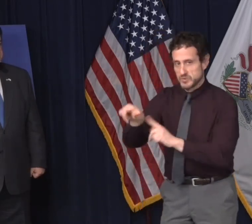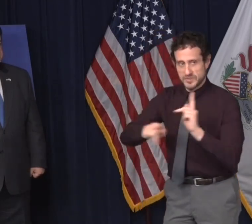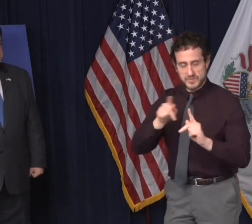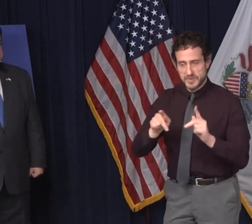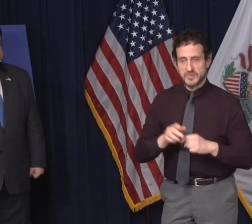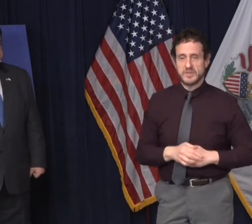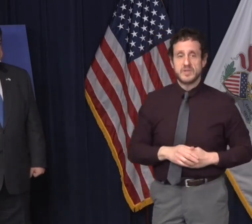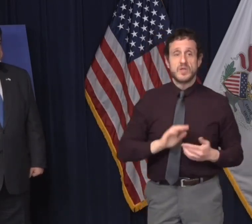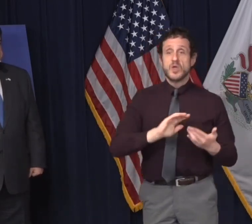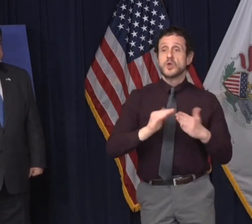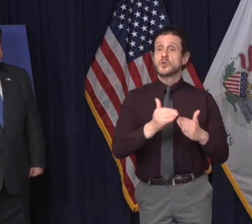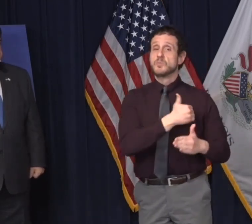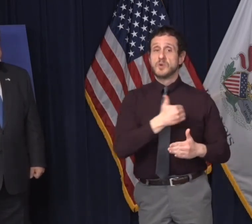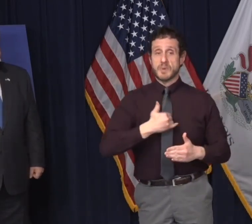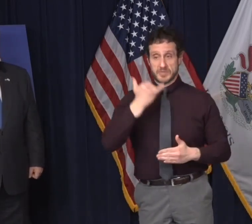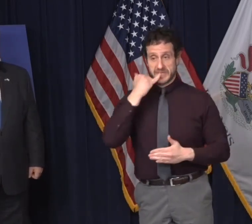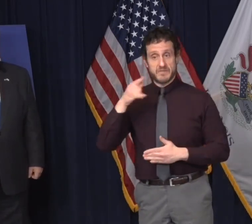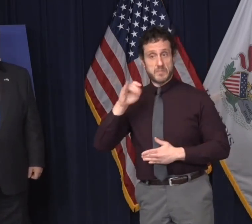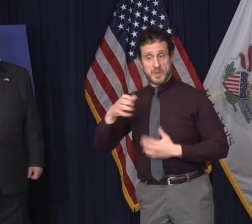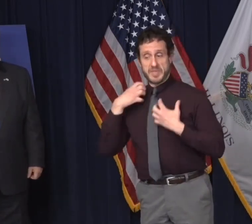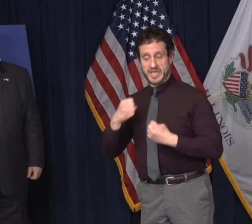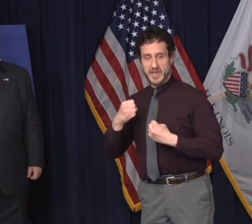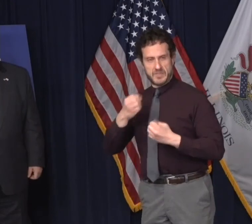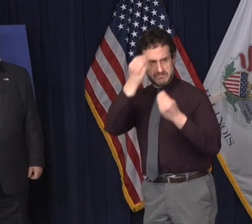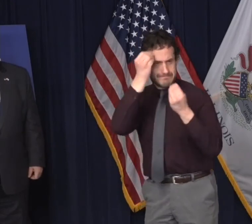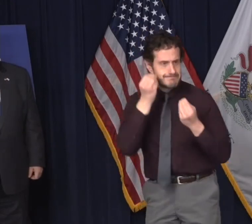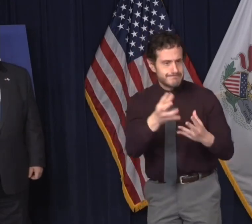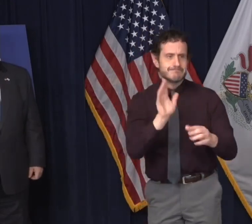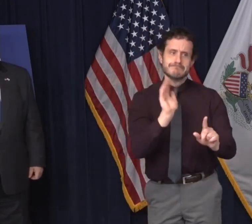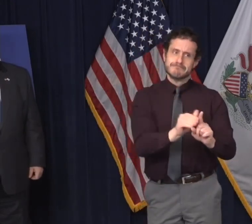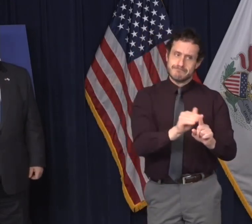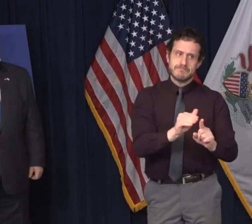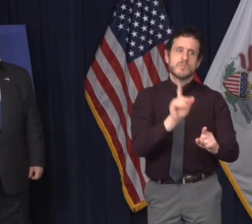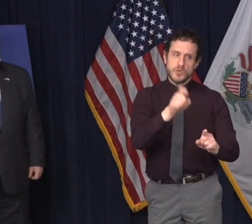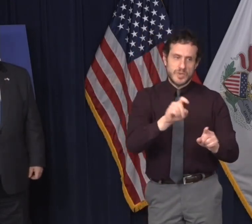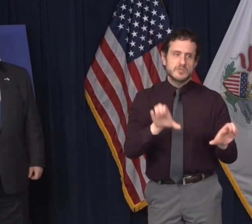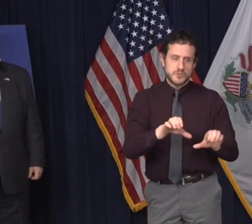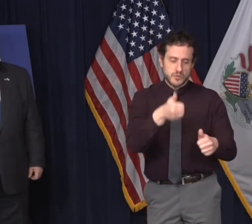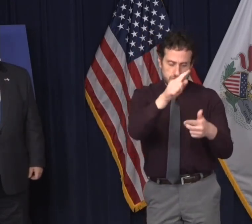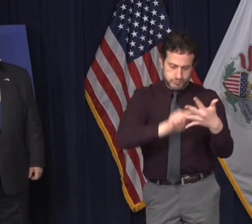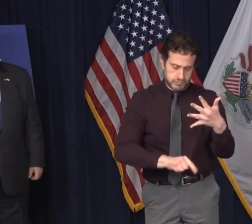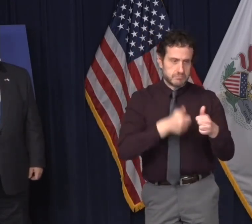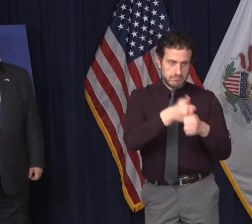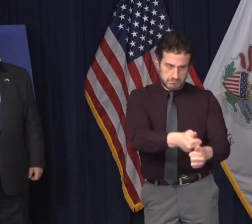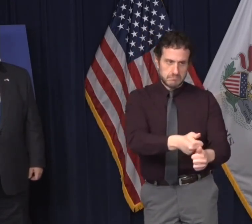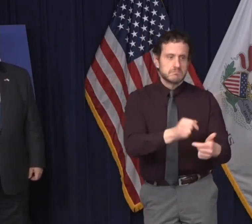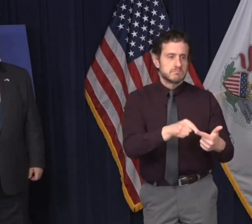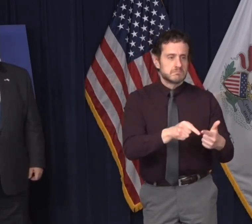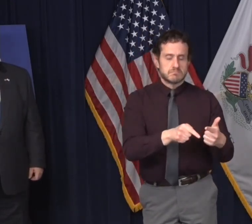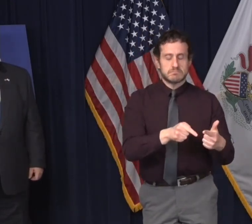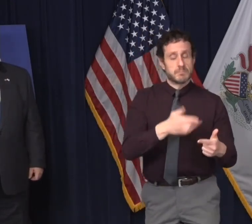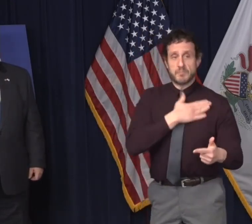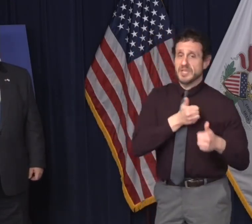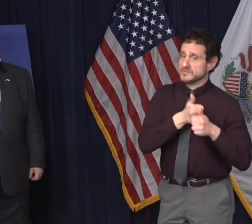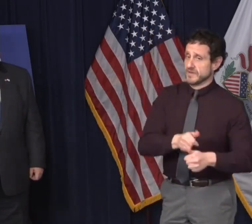COMMUNITY MEMBERS NEED TO TAKE RESPONSIBILITY TO FOLLOW THE GUIDANCE FROM PUBLIC HEALTH AGENCIES.